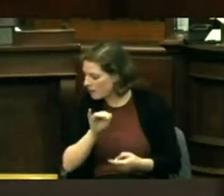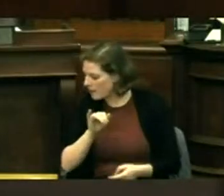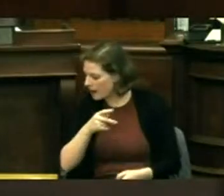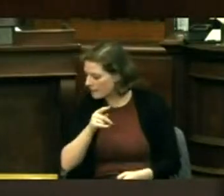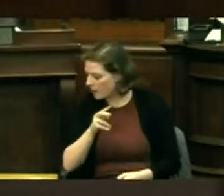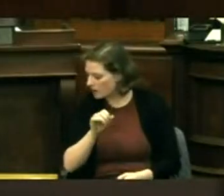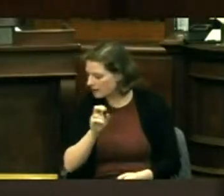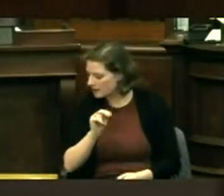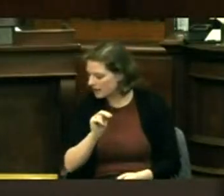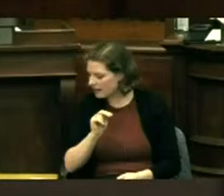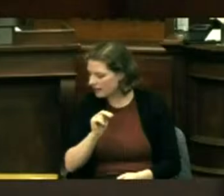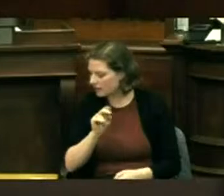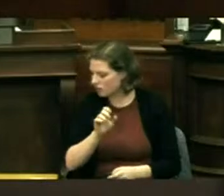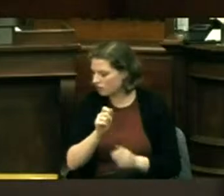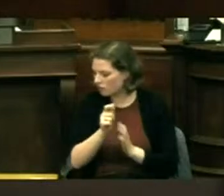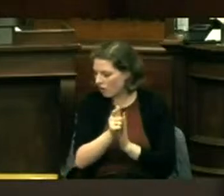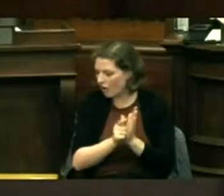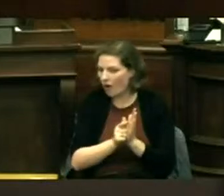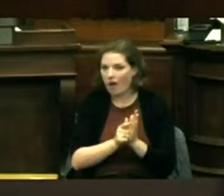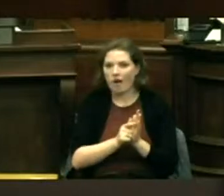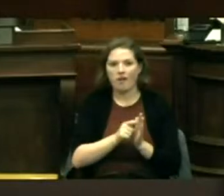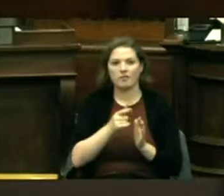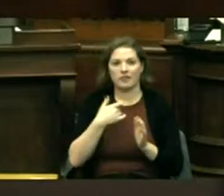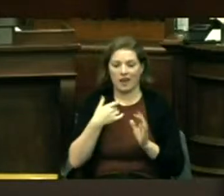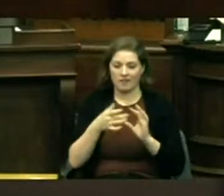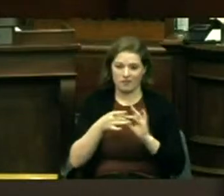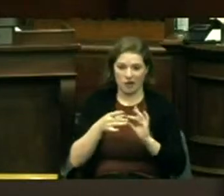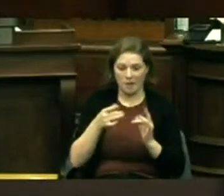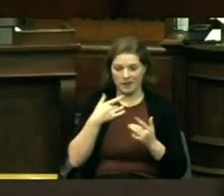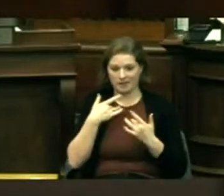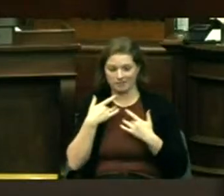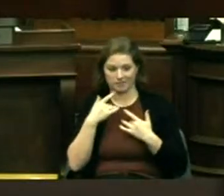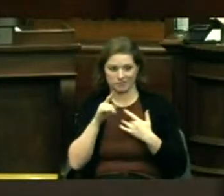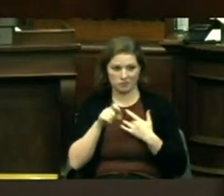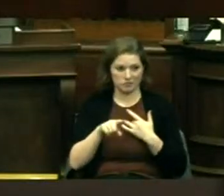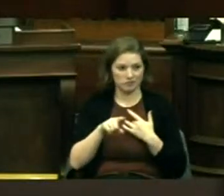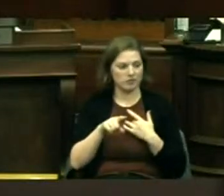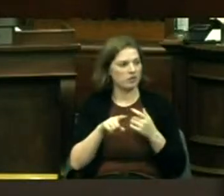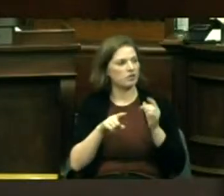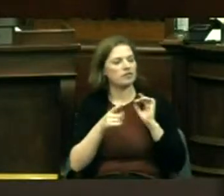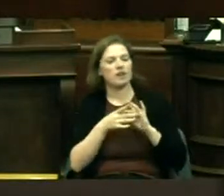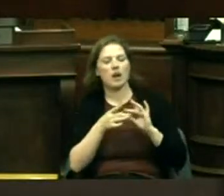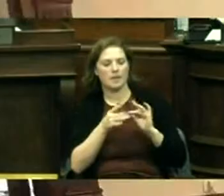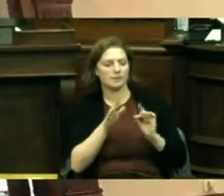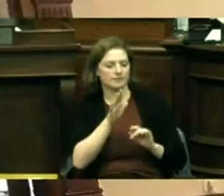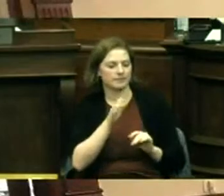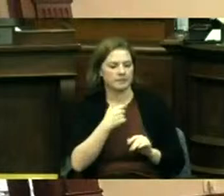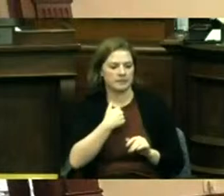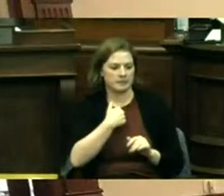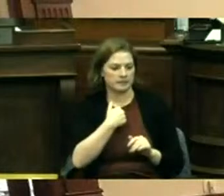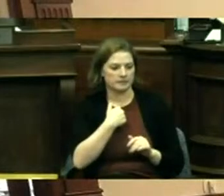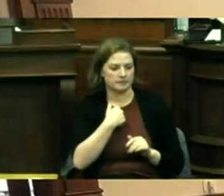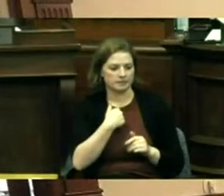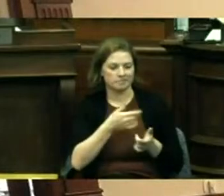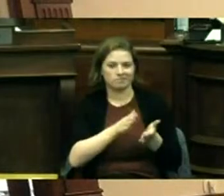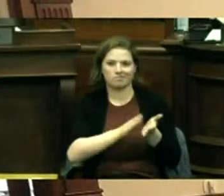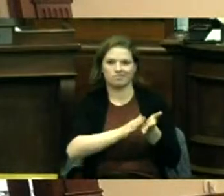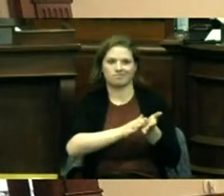infrastructure law. Lead service line replacement project. Any questions, comments or concerns?